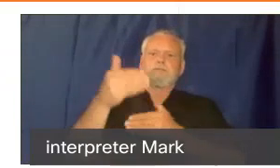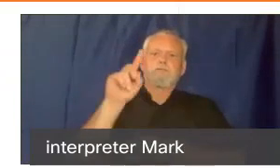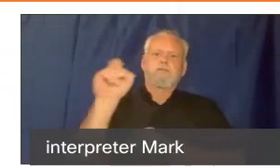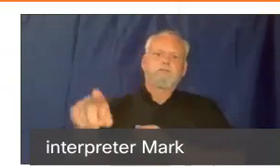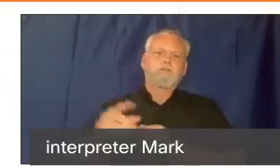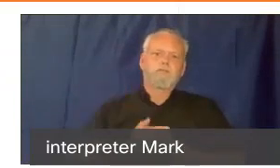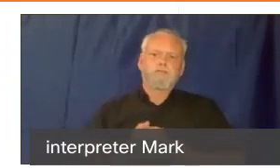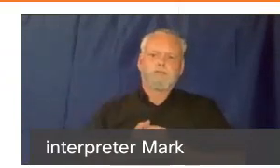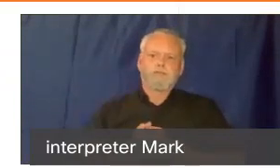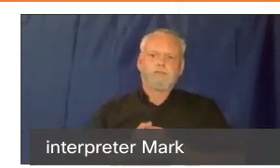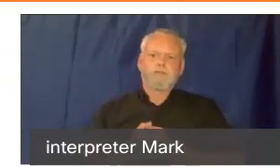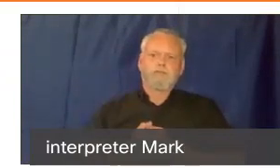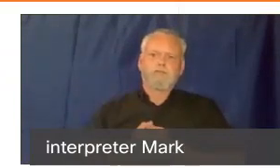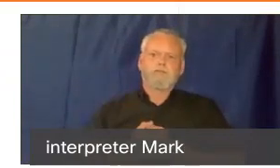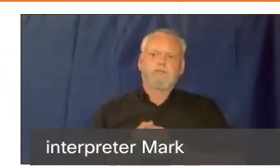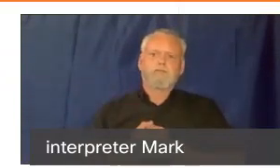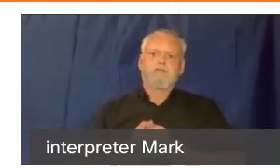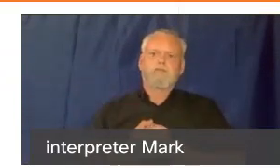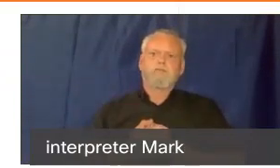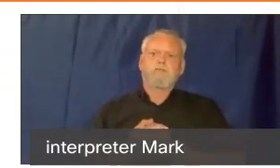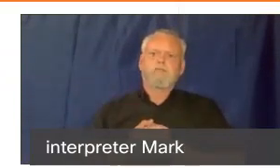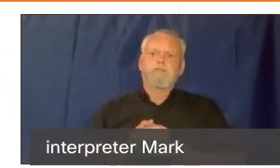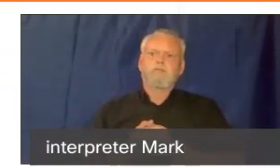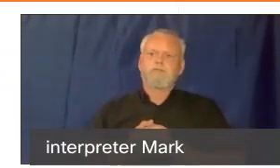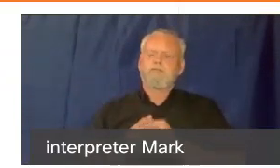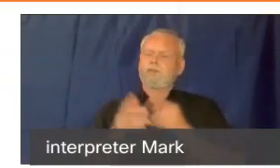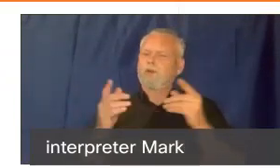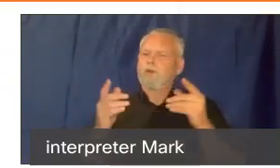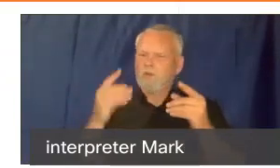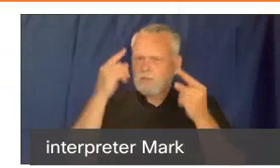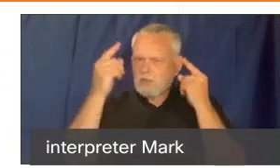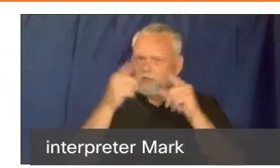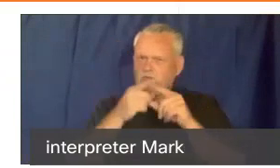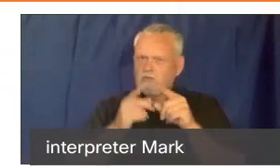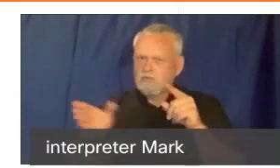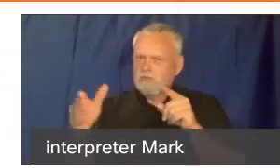What that has been given to routing the trailer stand between.